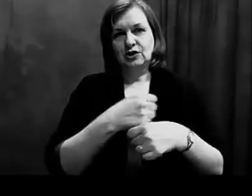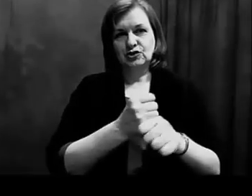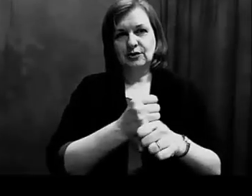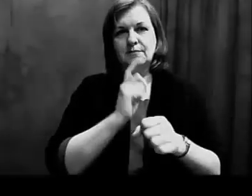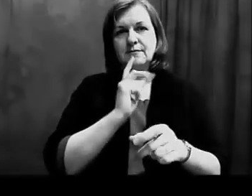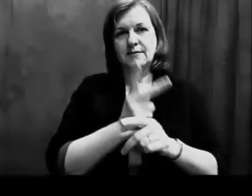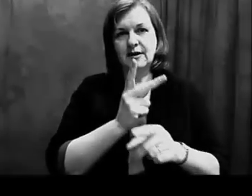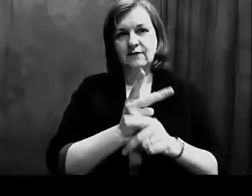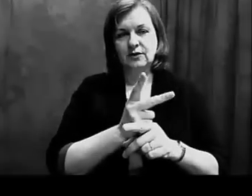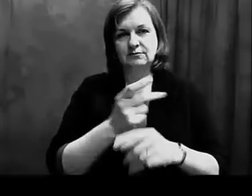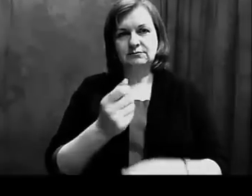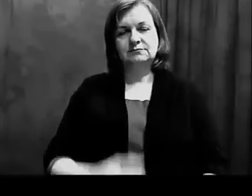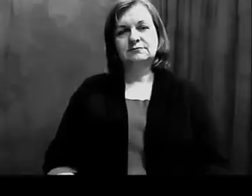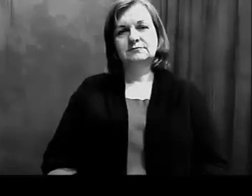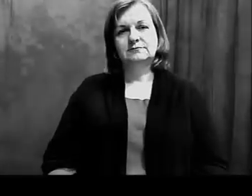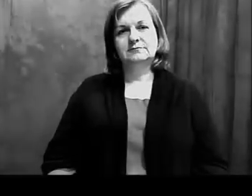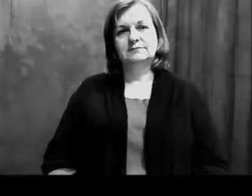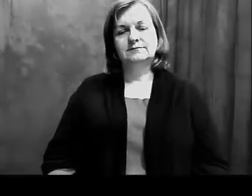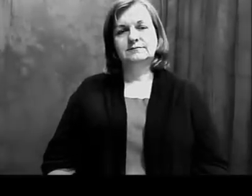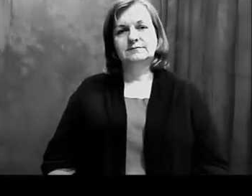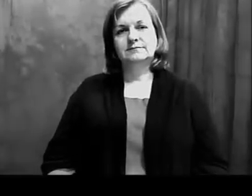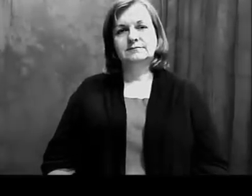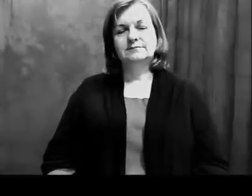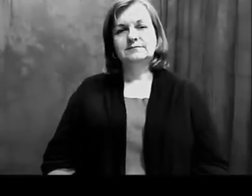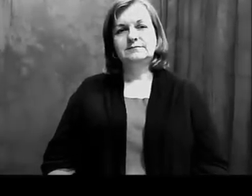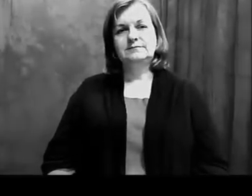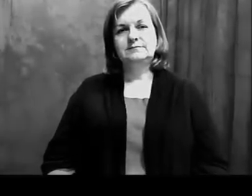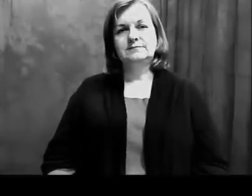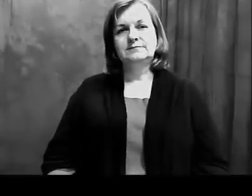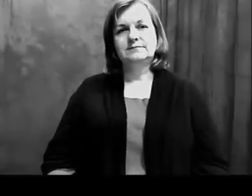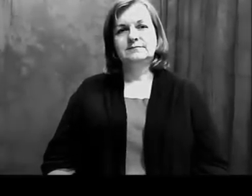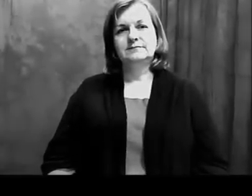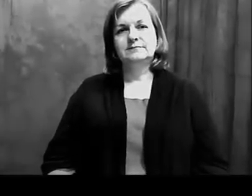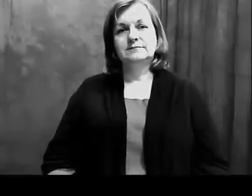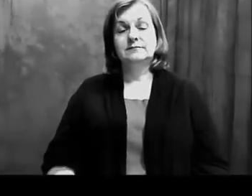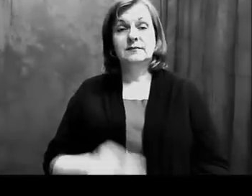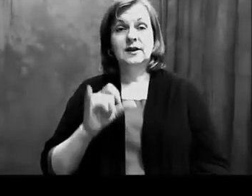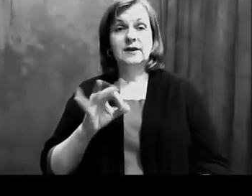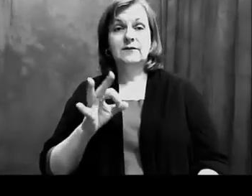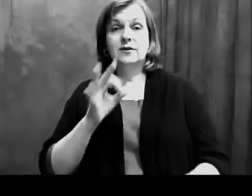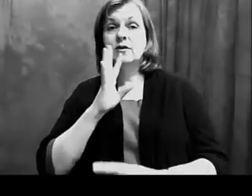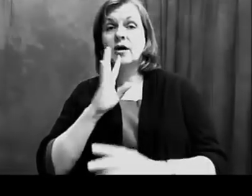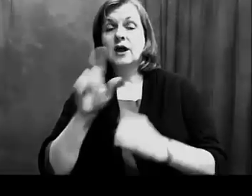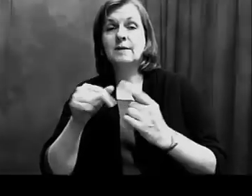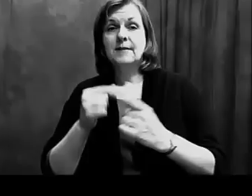be very careful with this